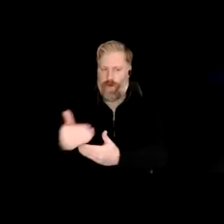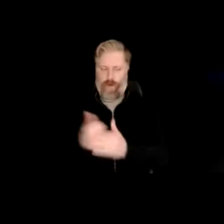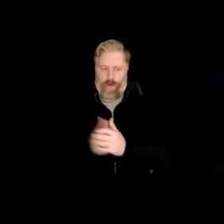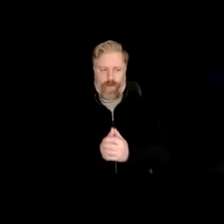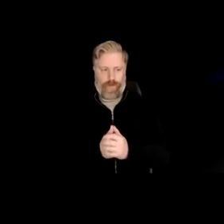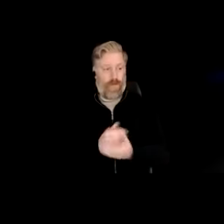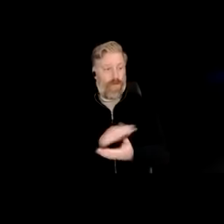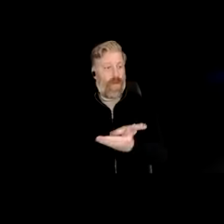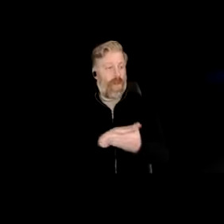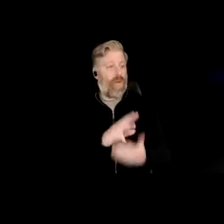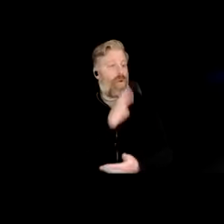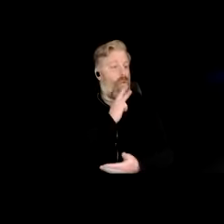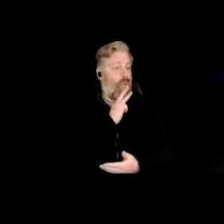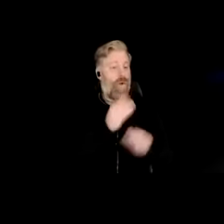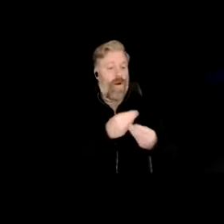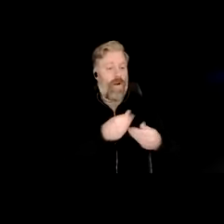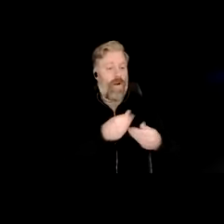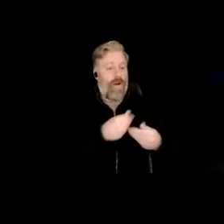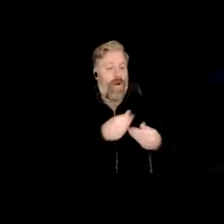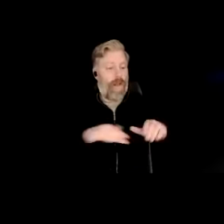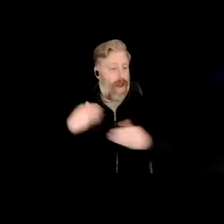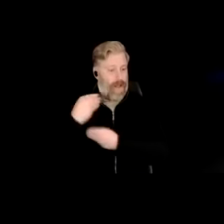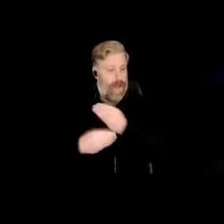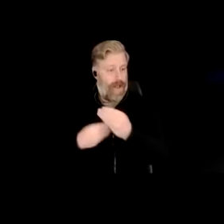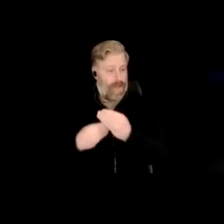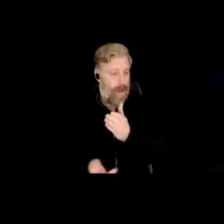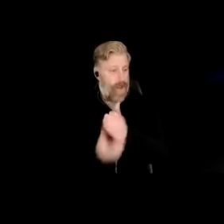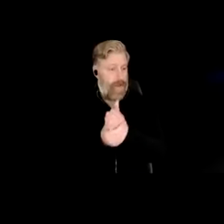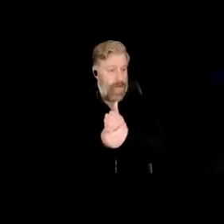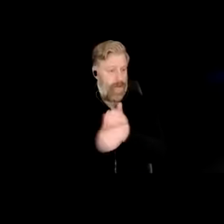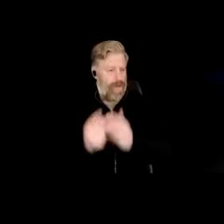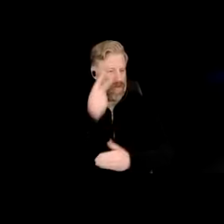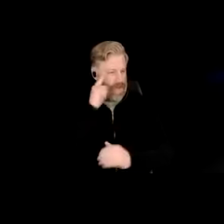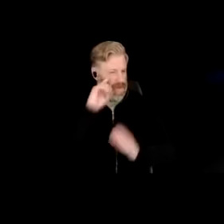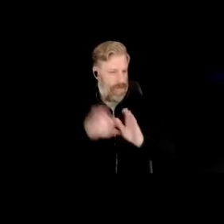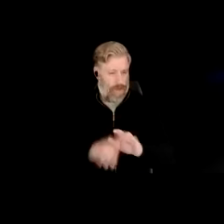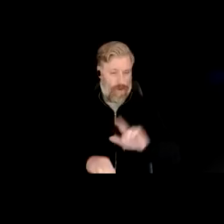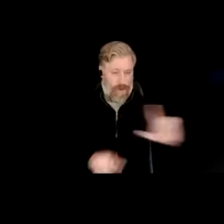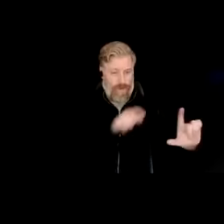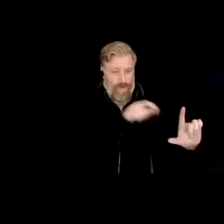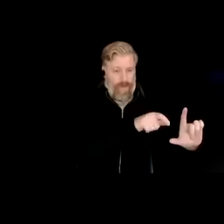Clean Water, Land and Legacy Amendment, which the logo is to the left. The Legacy Amendment